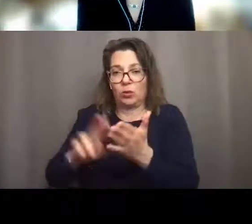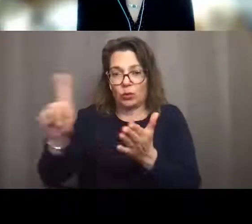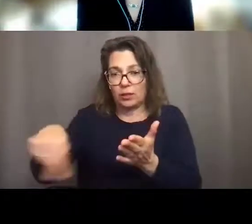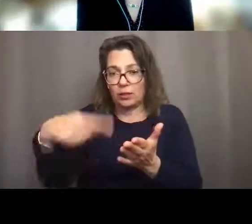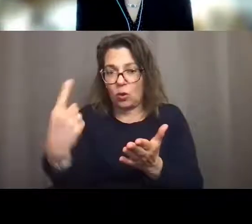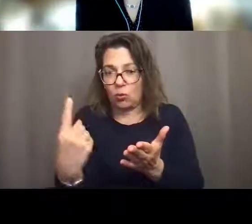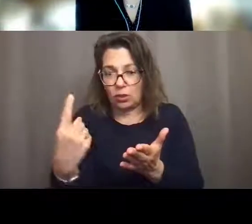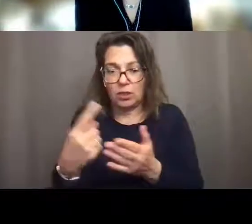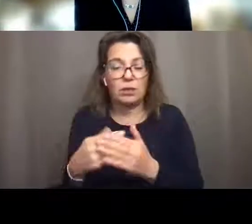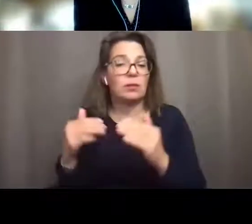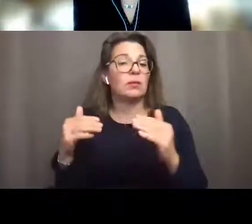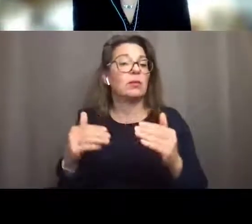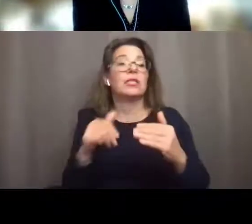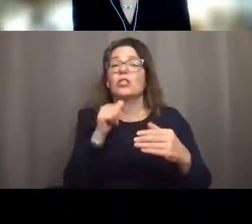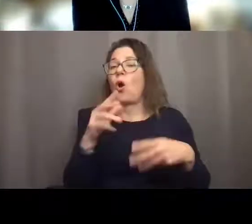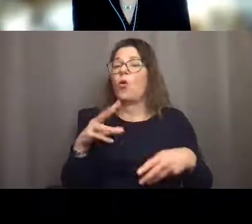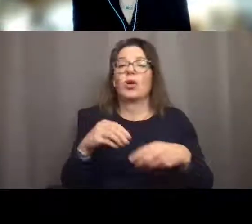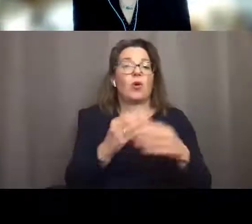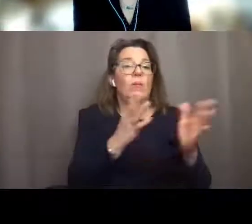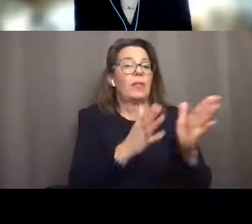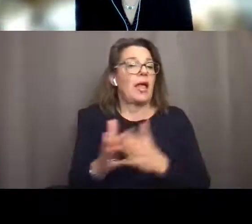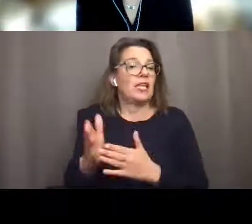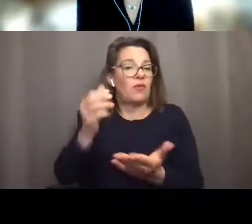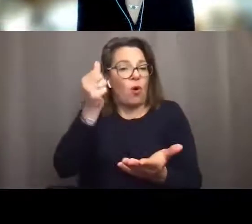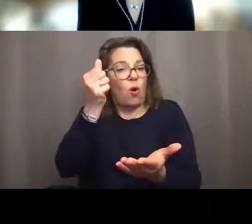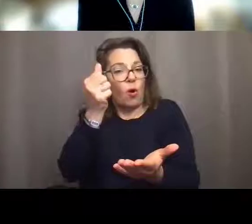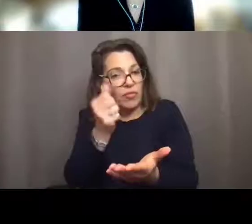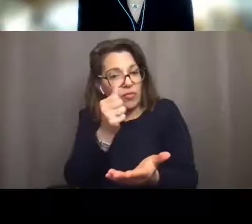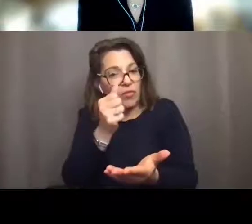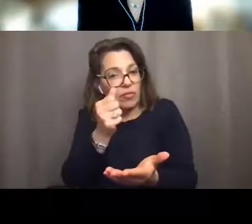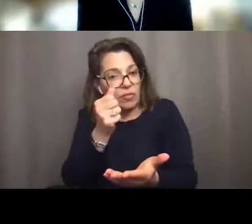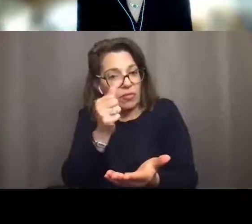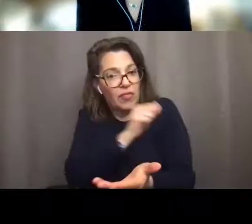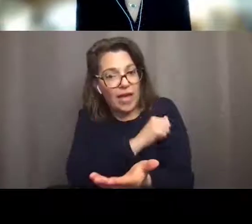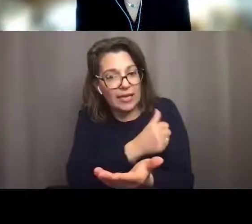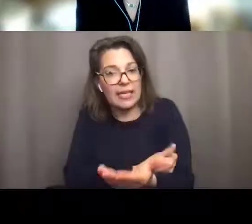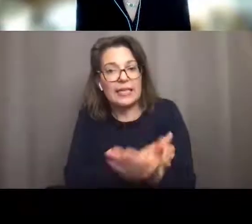Do not include plans for authentication of standard laboratory reagents that are not expected to vary,